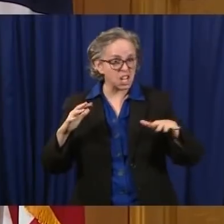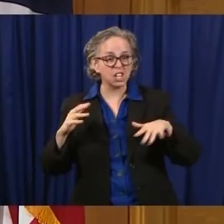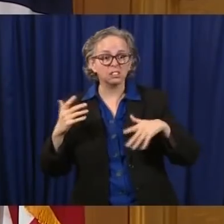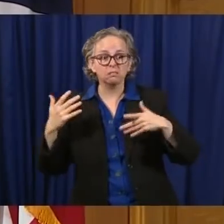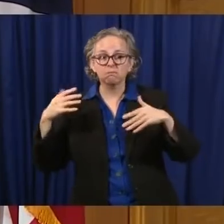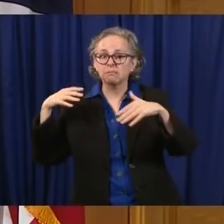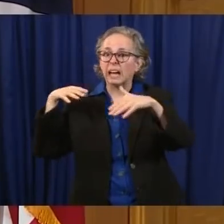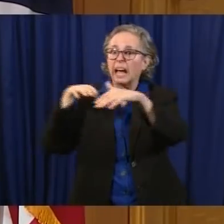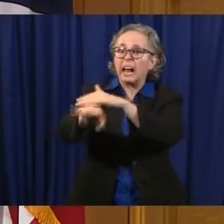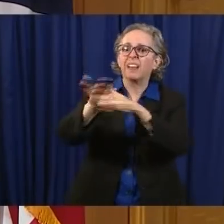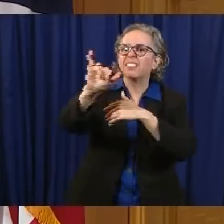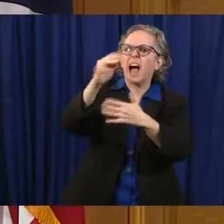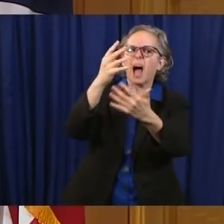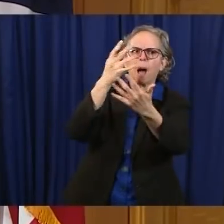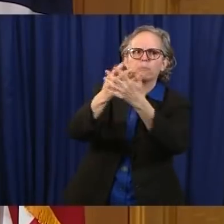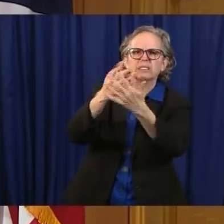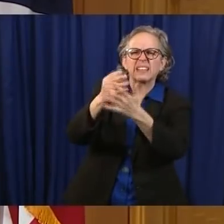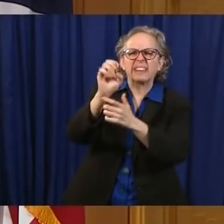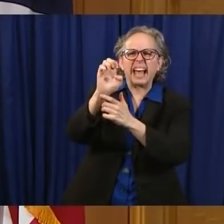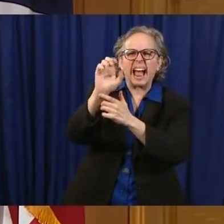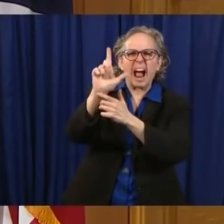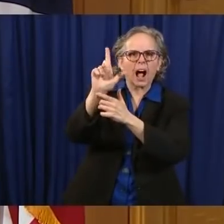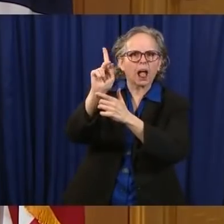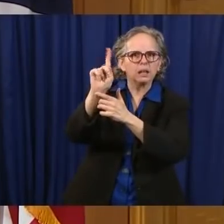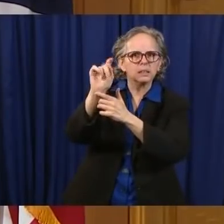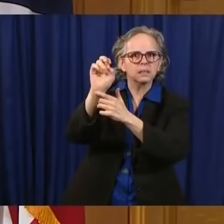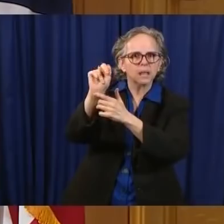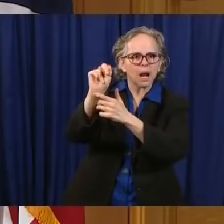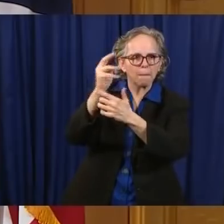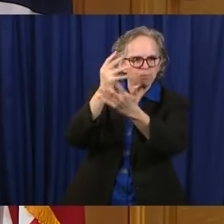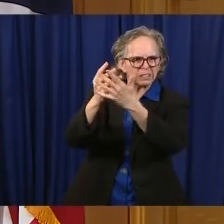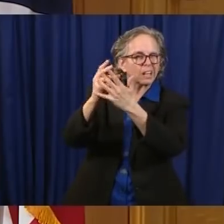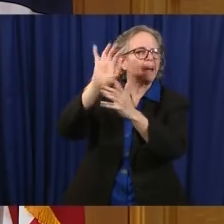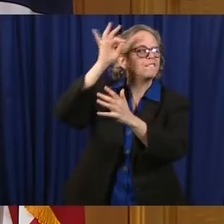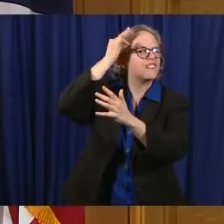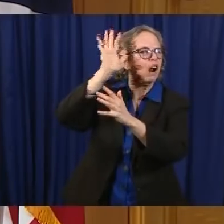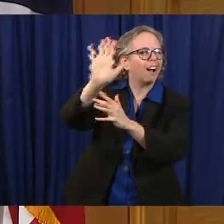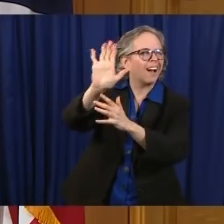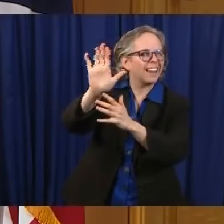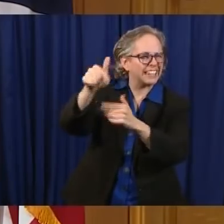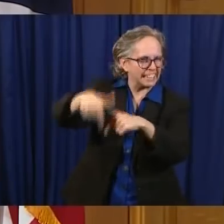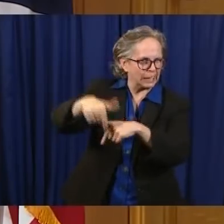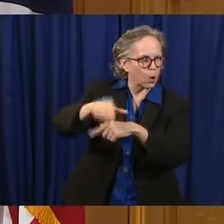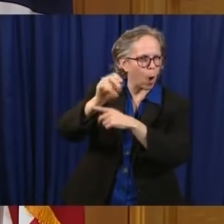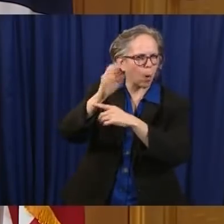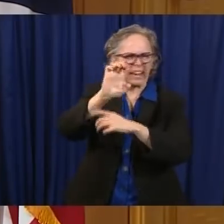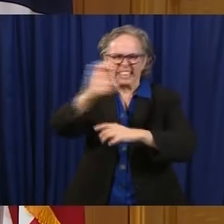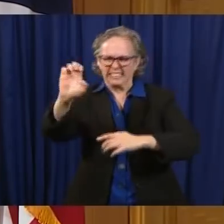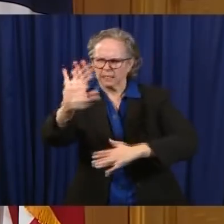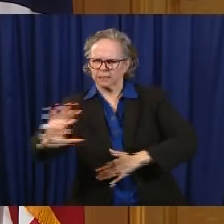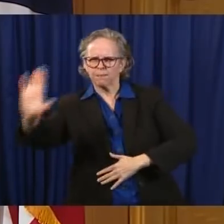ANNOUNCED THE OTHER DAY, WE HAVE SOME MEMBERS OF THE GUARD WHO ARE STILL AT THE FEDERAL